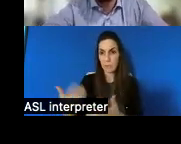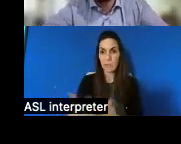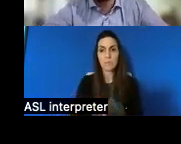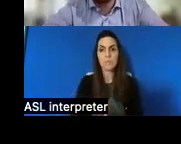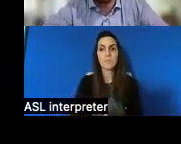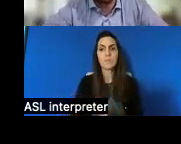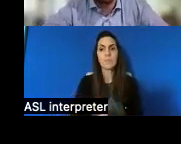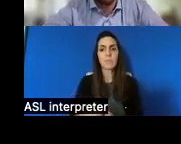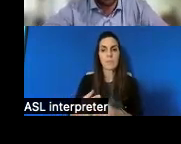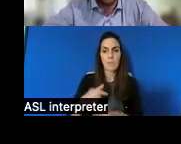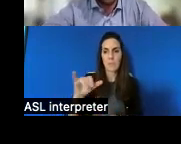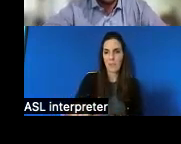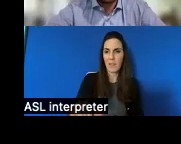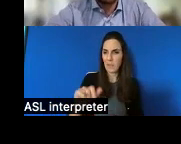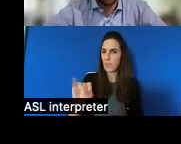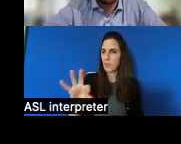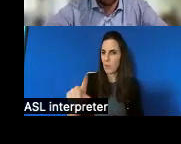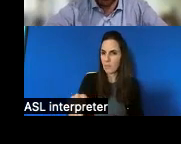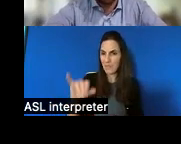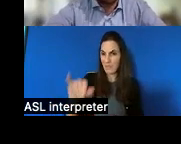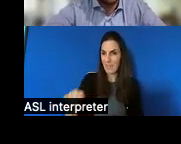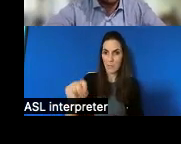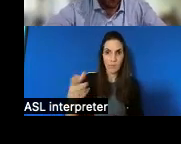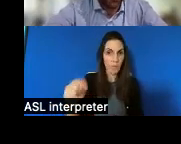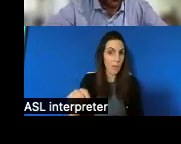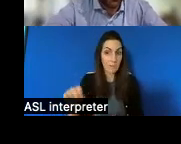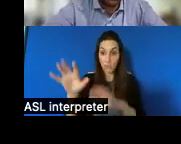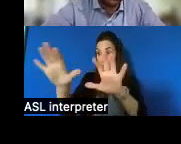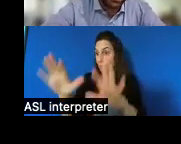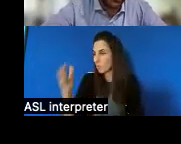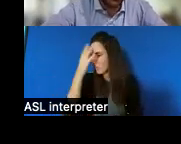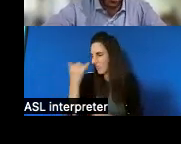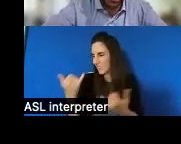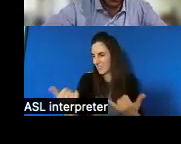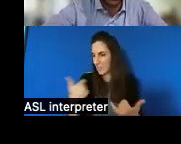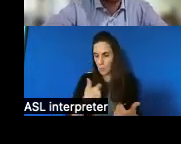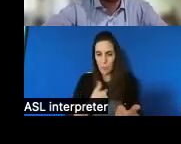from these trusts right these trusts are wonderful because now we have the ability to leave assets to